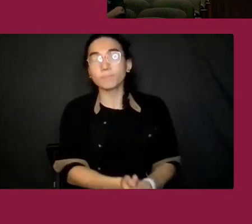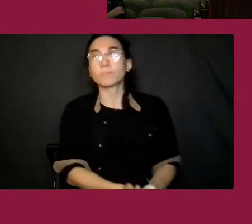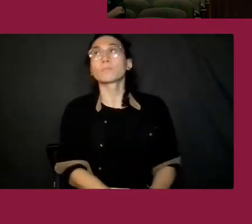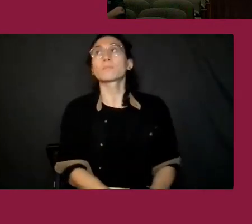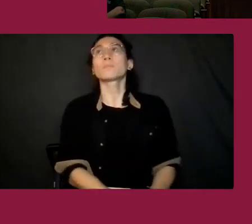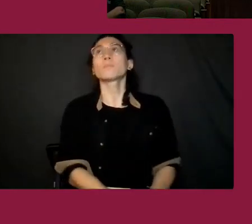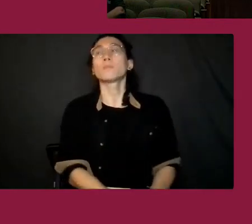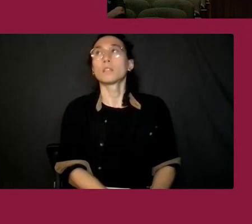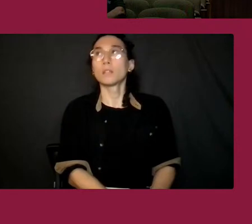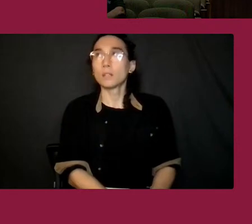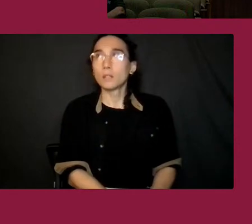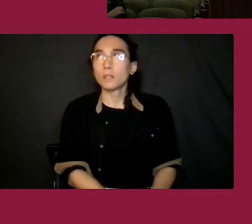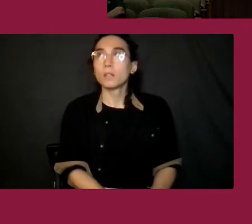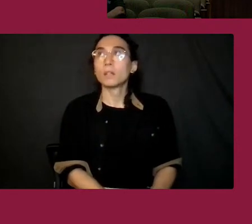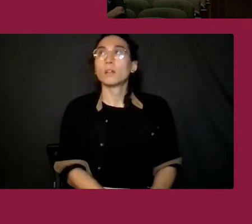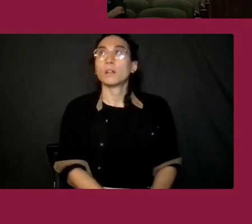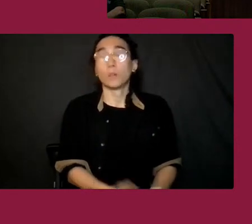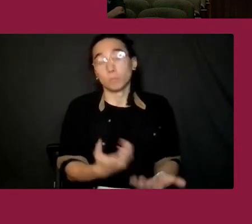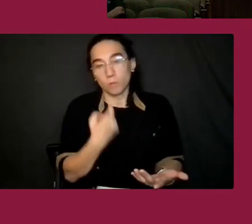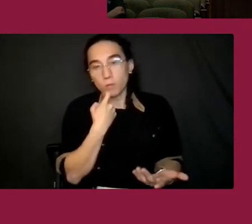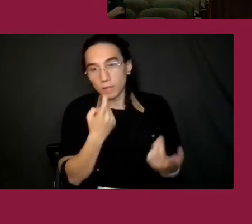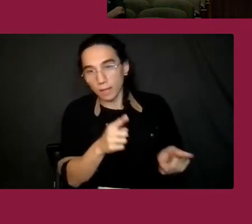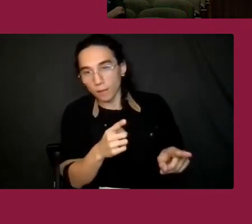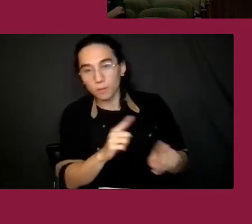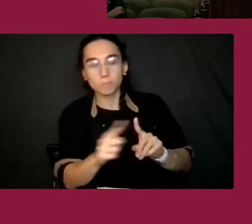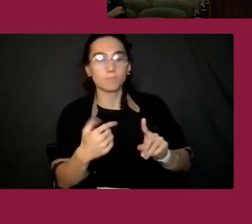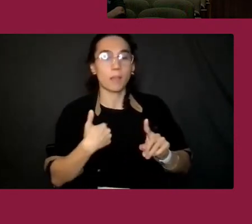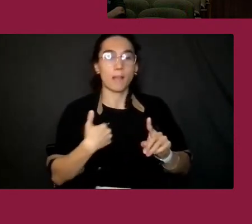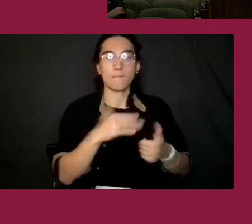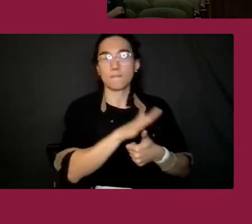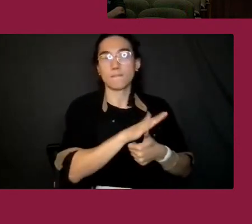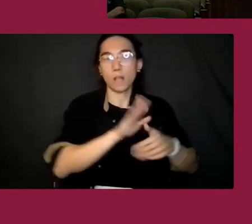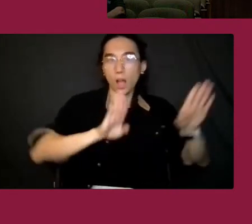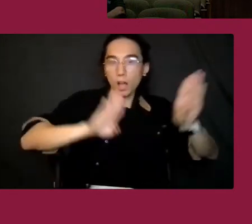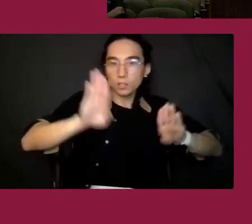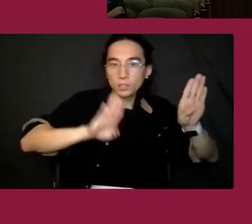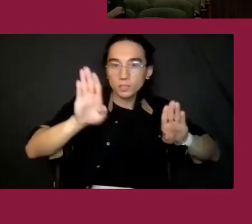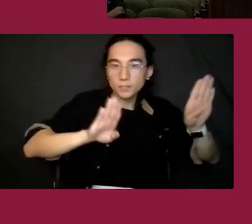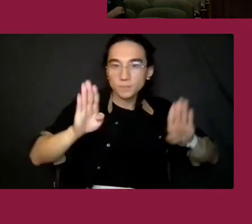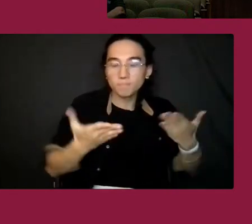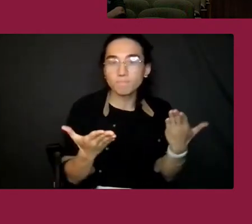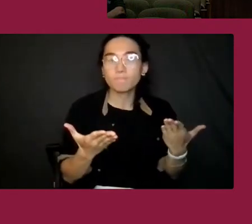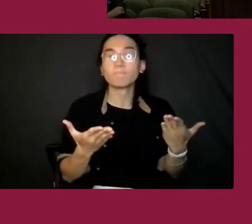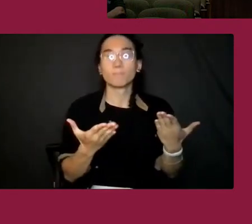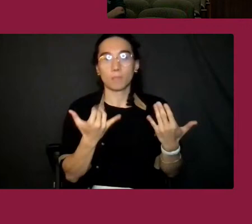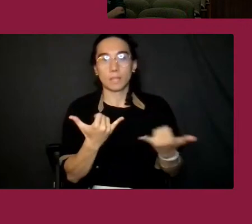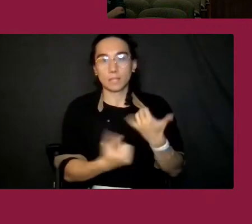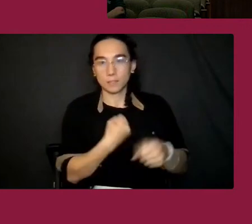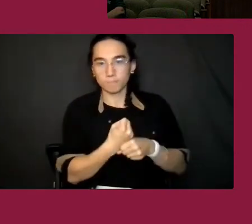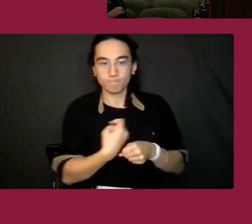are, one, an auction, the auction that we, this year we will be hosting the auction